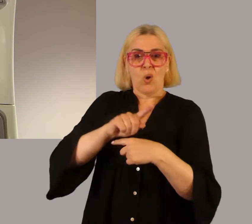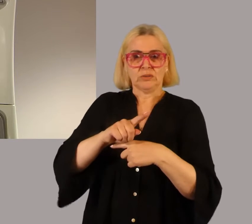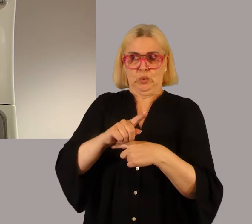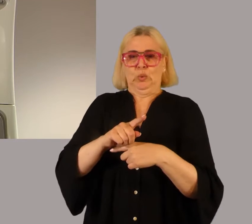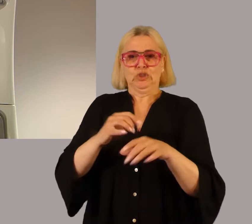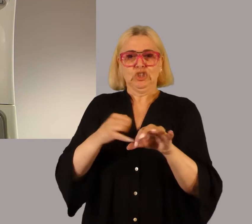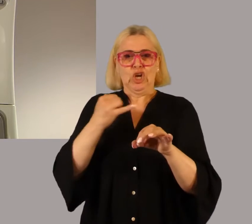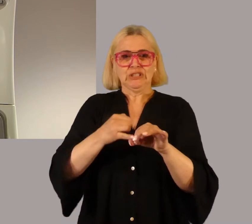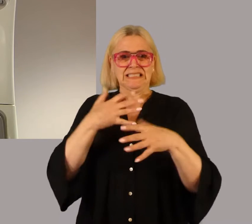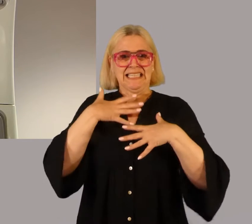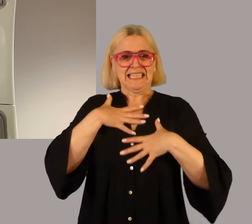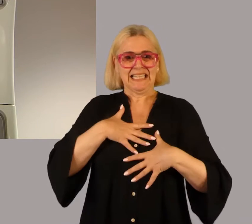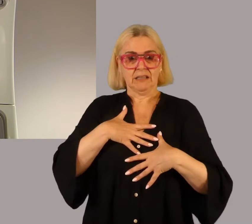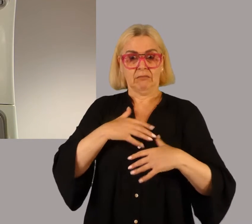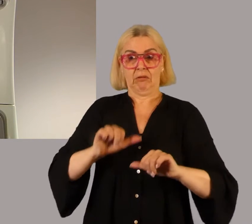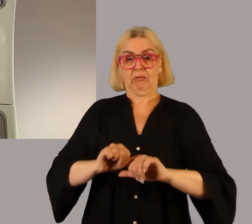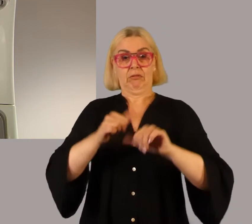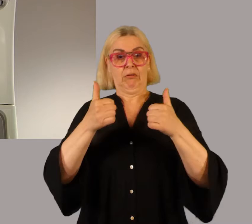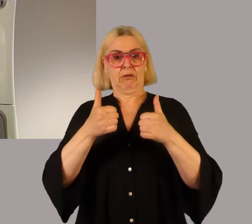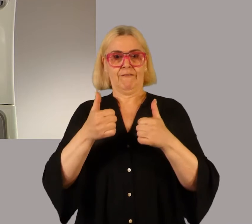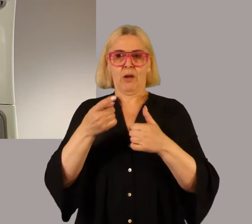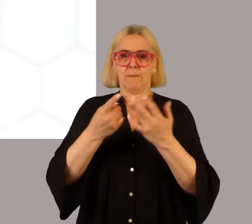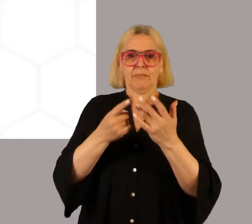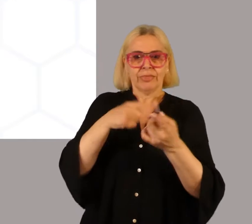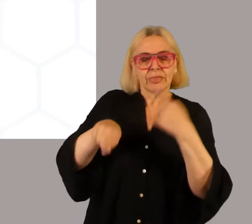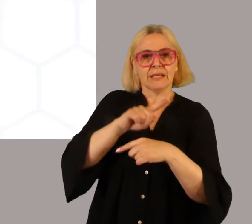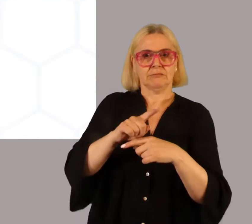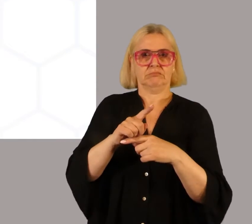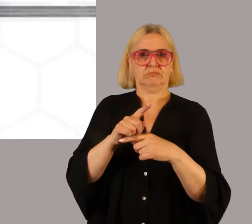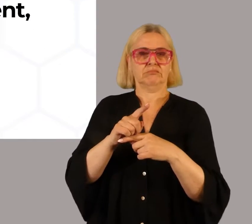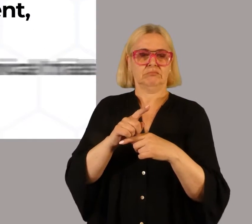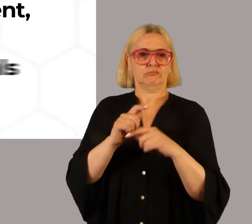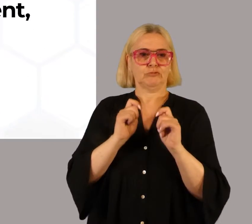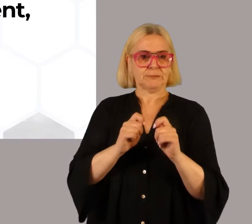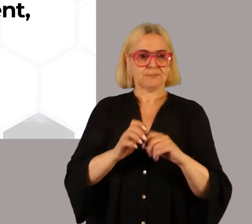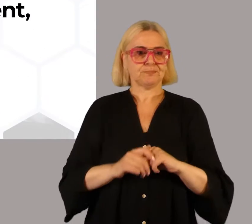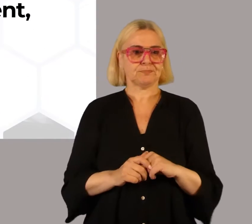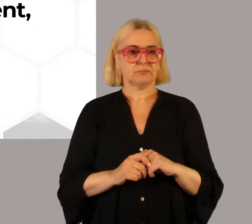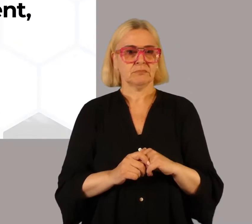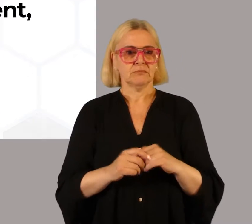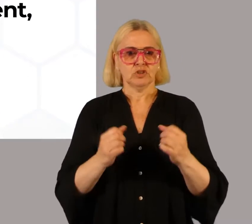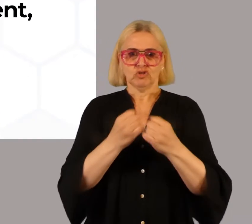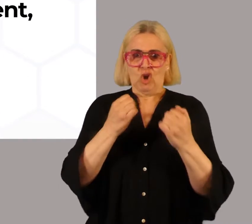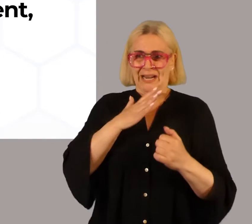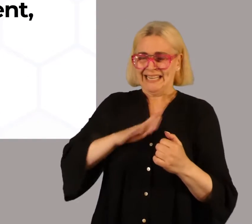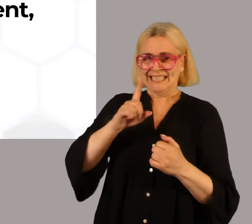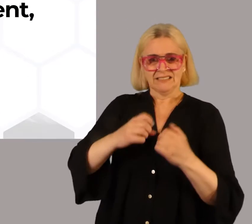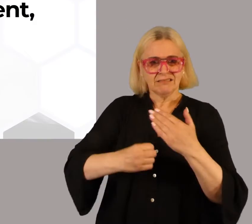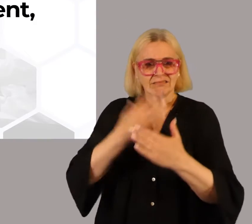to have toxicity than gain from these therapies. There is an overwhelming need to develop novel,